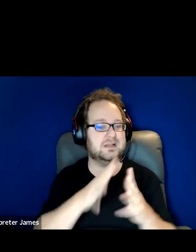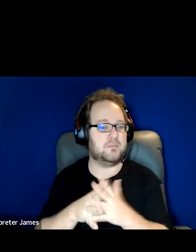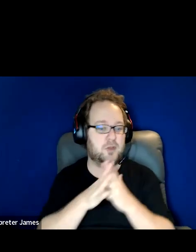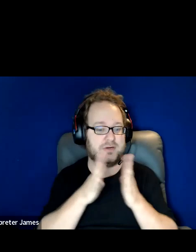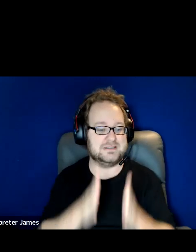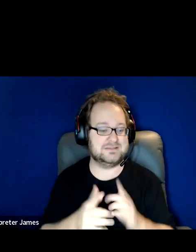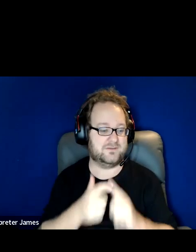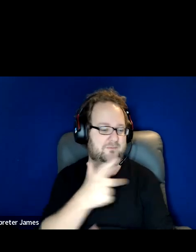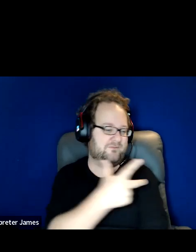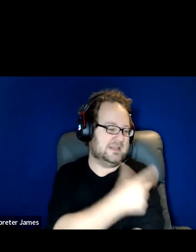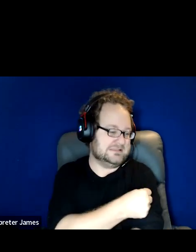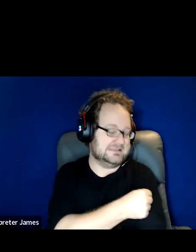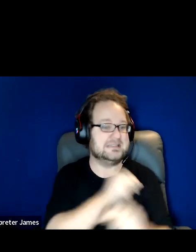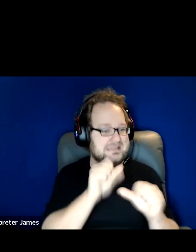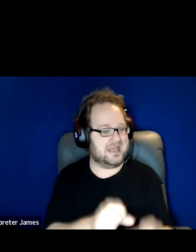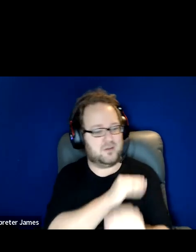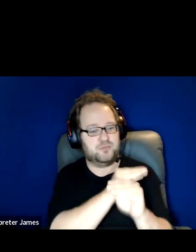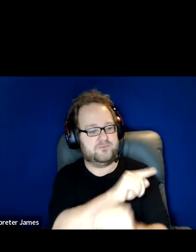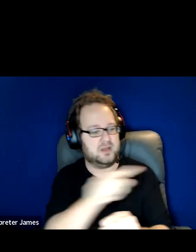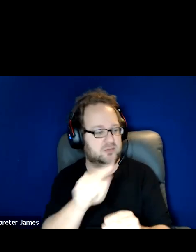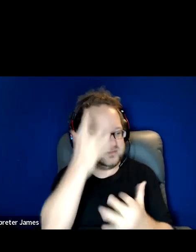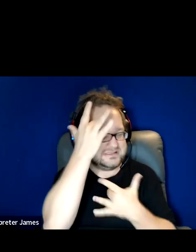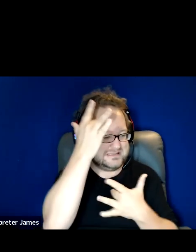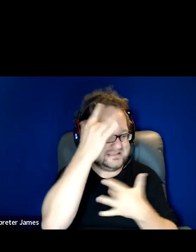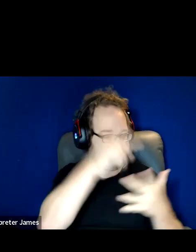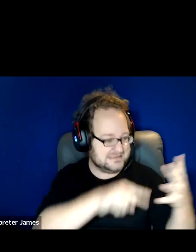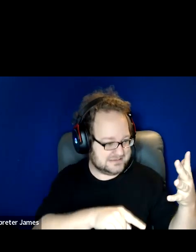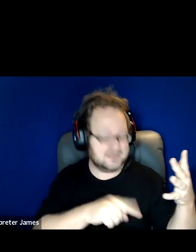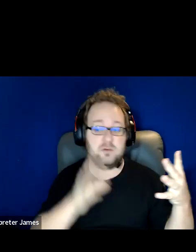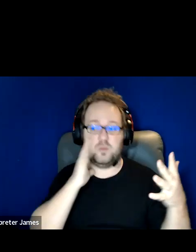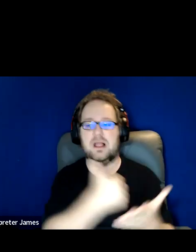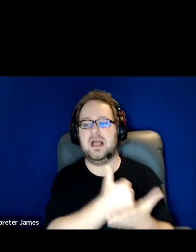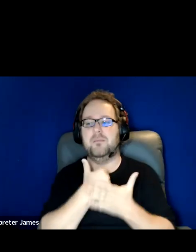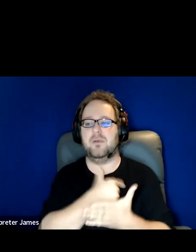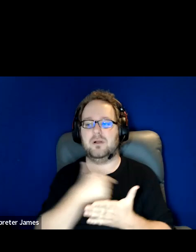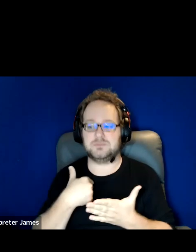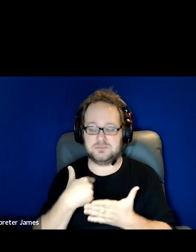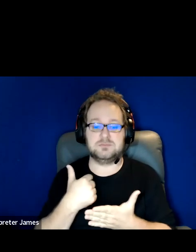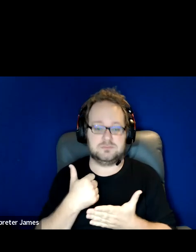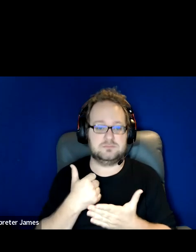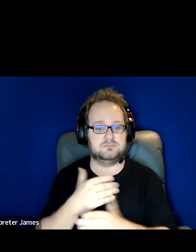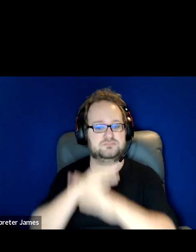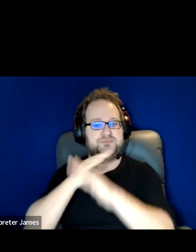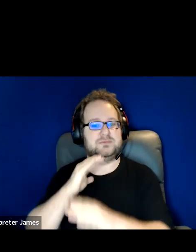preventible diseases but will also help strengthen our pandemic preparedness. Next slide.